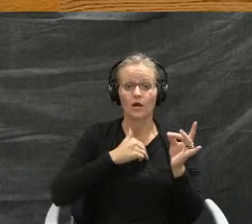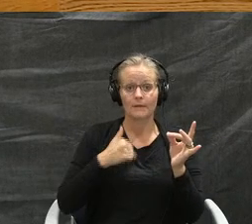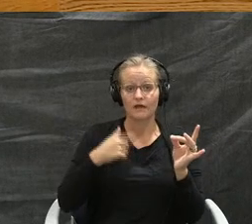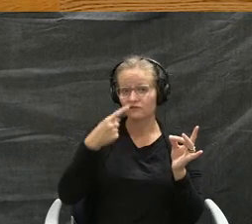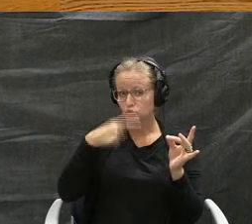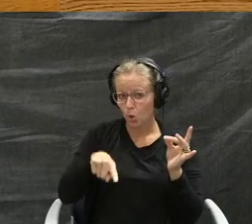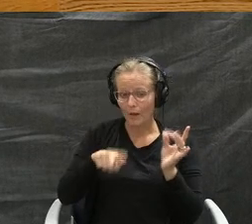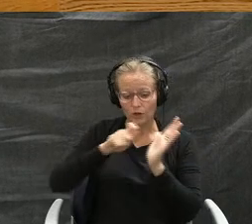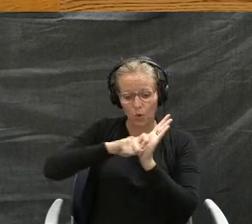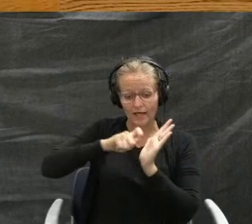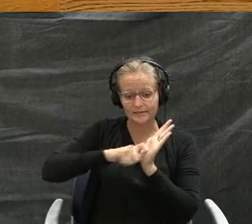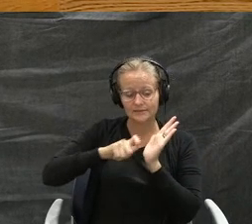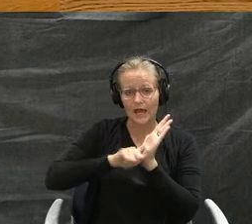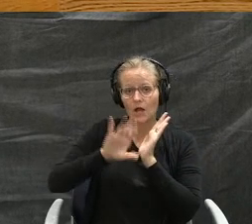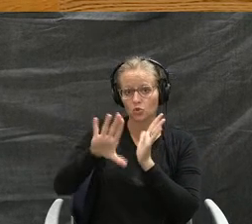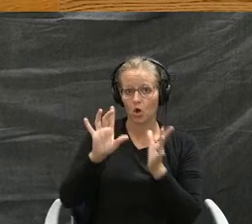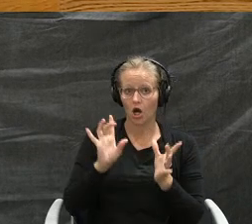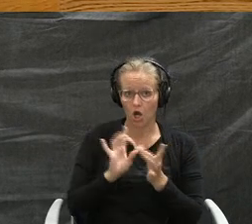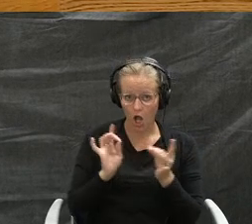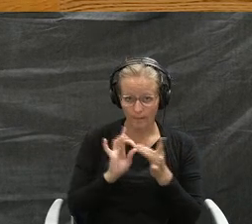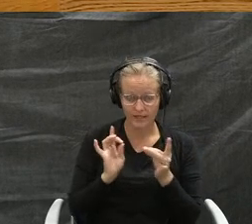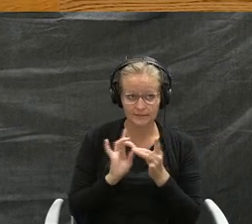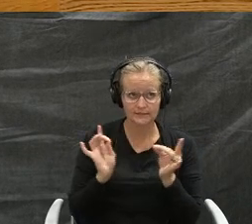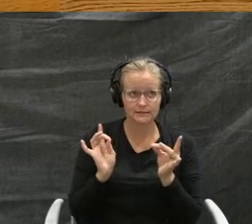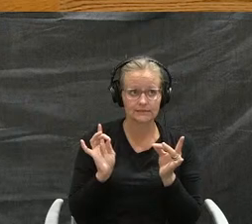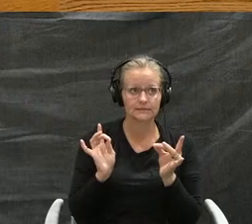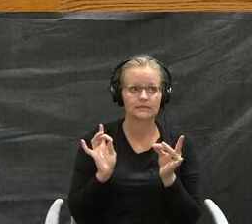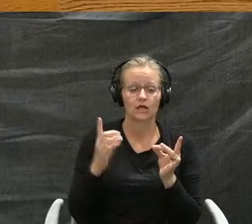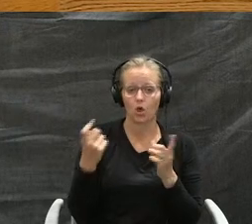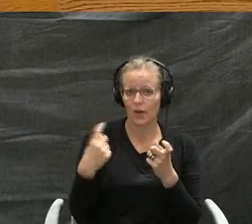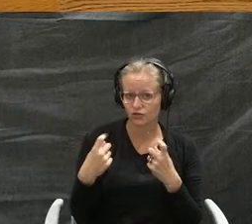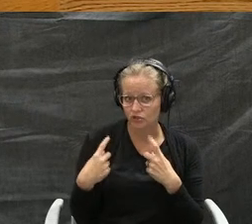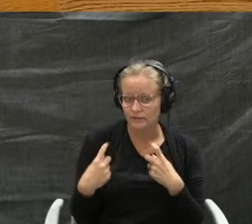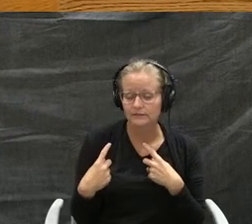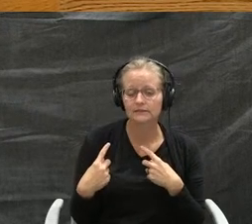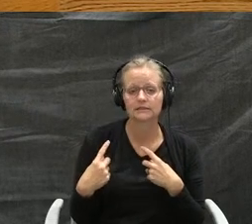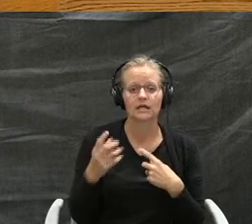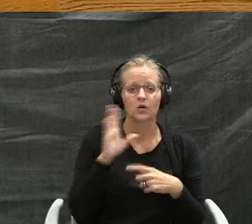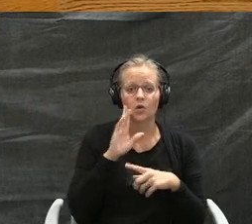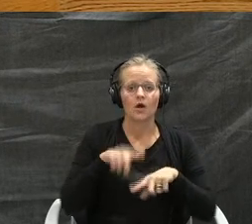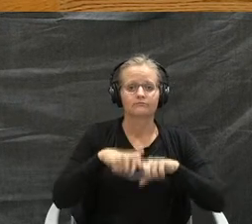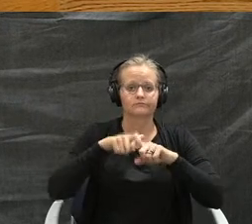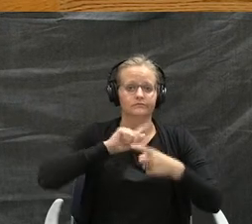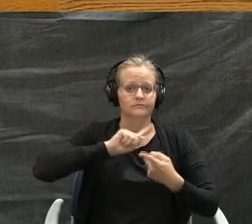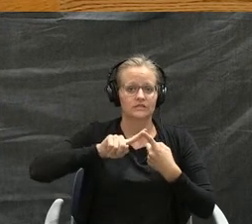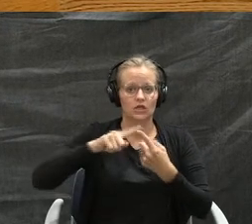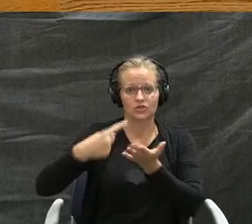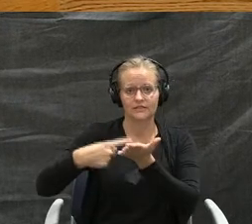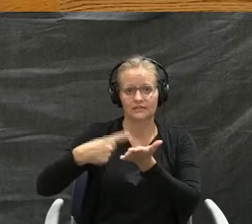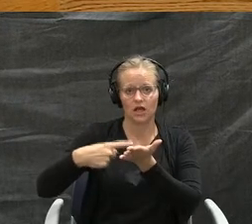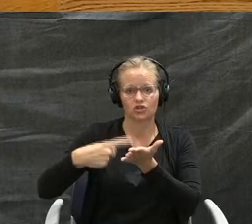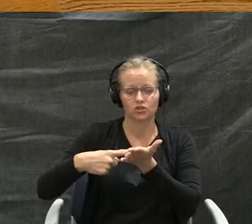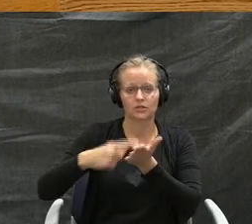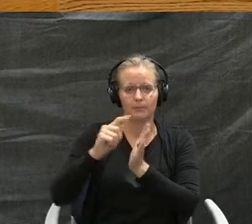Your questions or comments and we're going to hold that for the discussion part of it, so we're going to move along Doctor